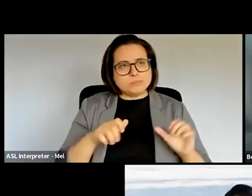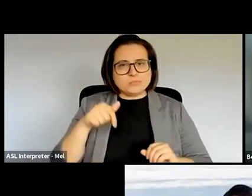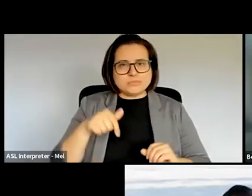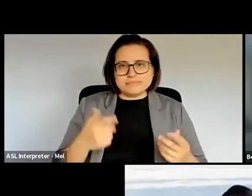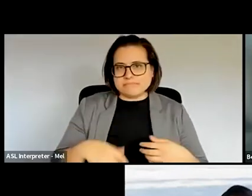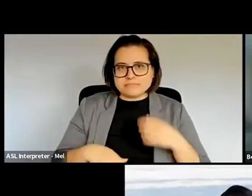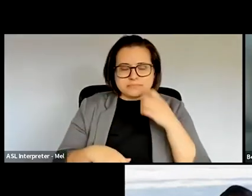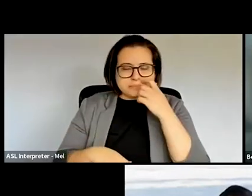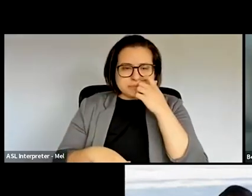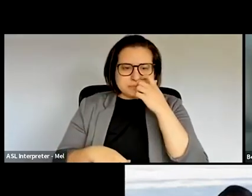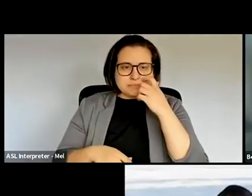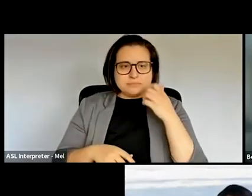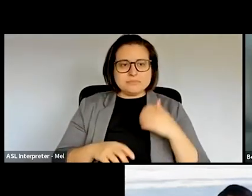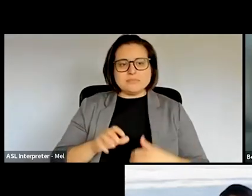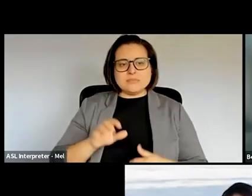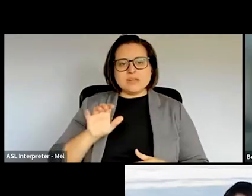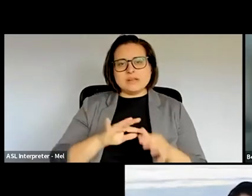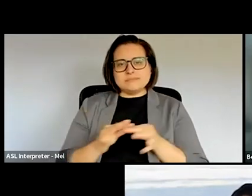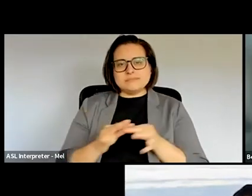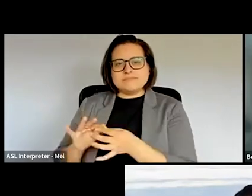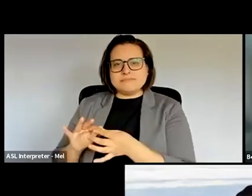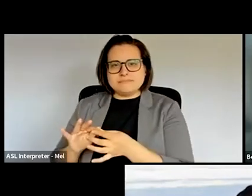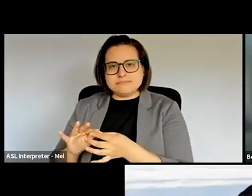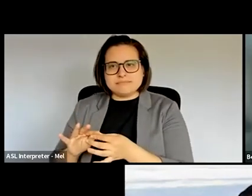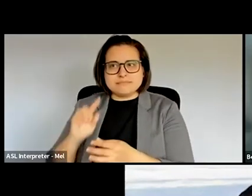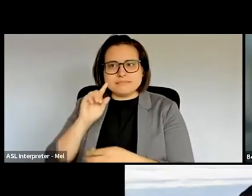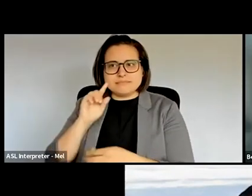speaks to another important thing we'll see in, you know, 20 years in all AI which is